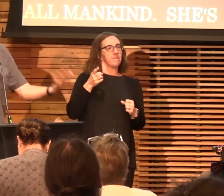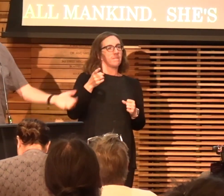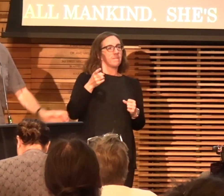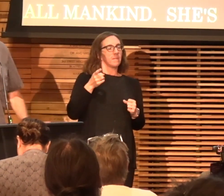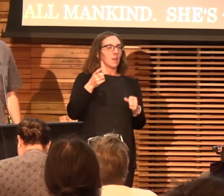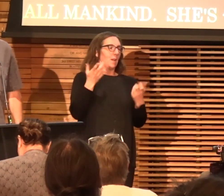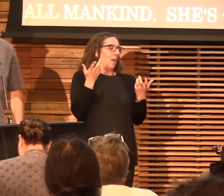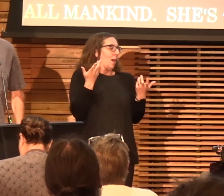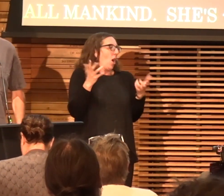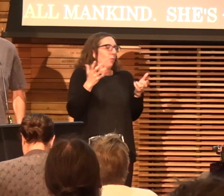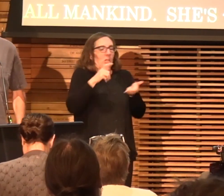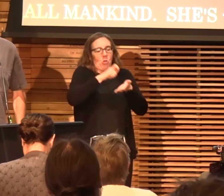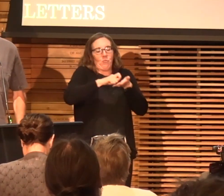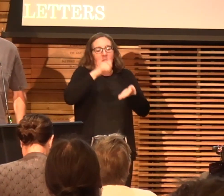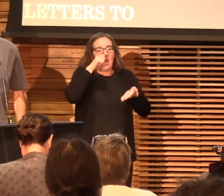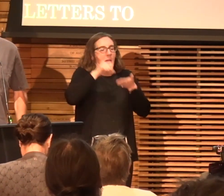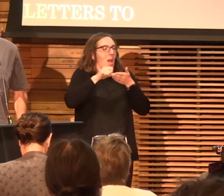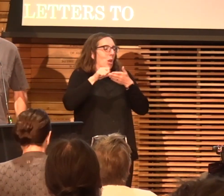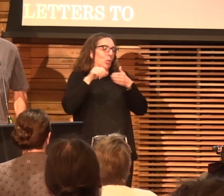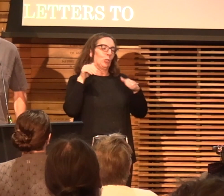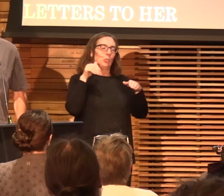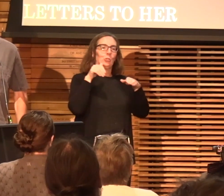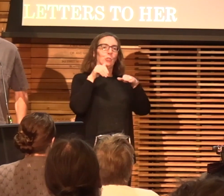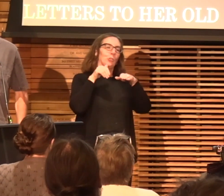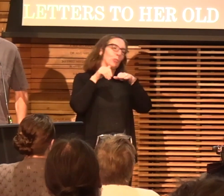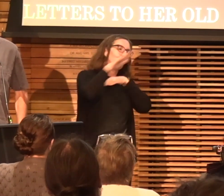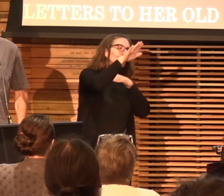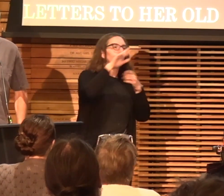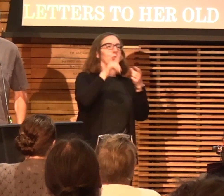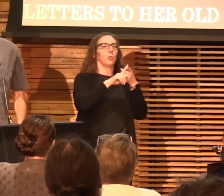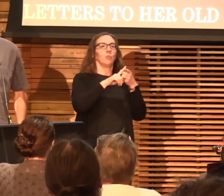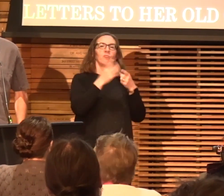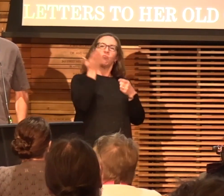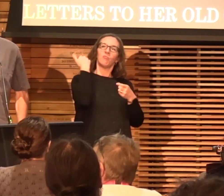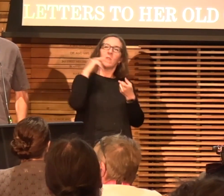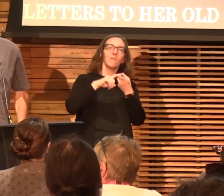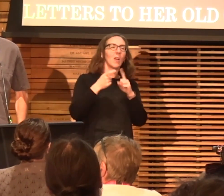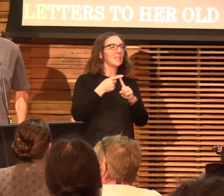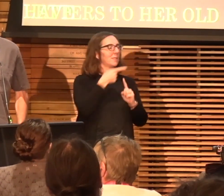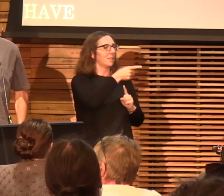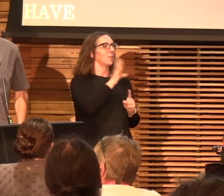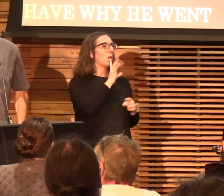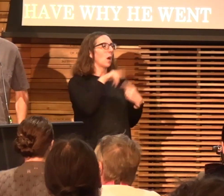She's already written letters to her old comrades describing the Soviet Union as the Promised Land.